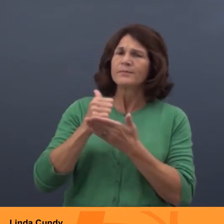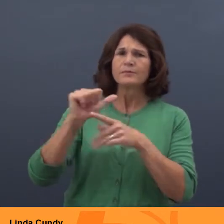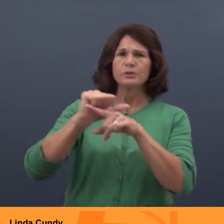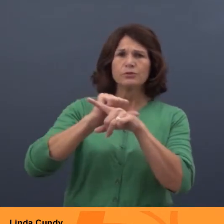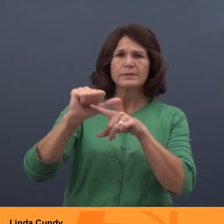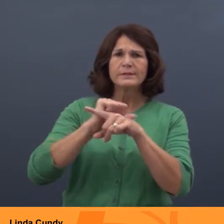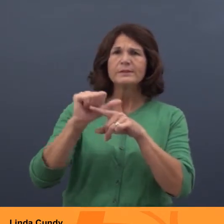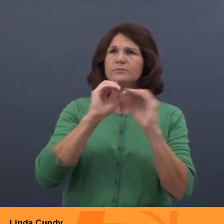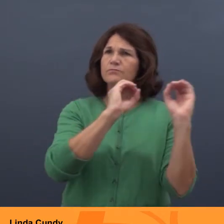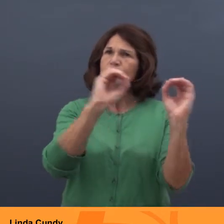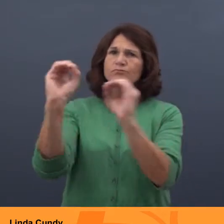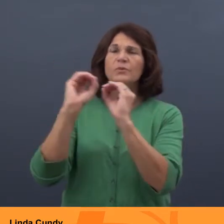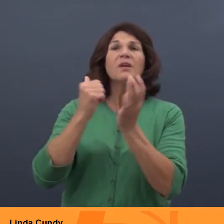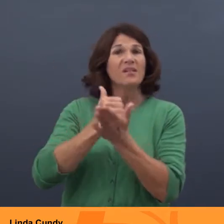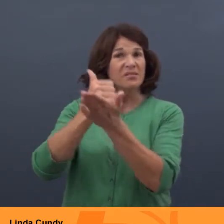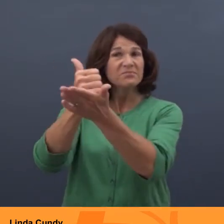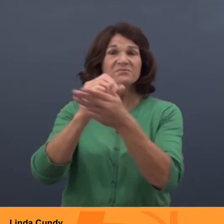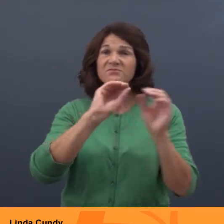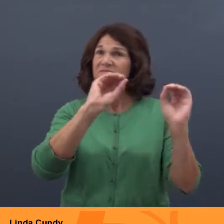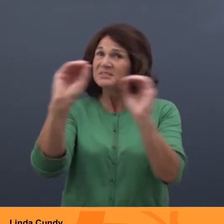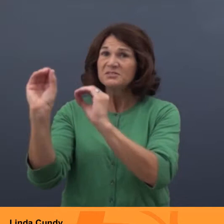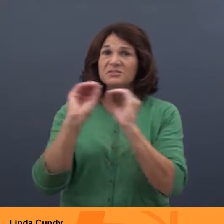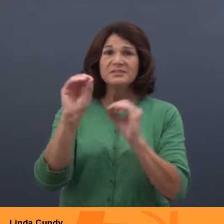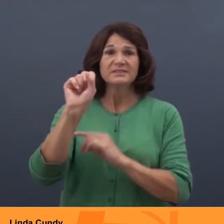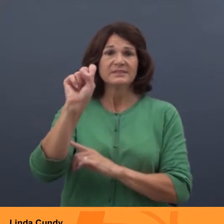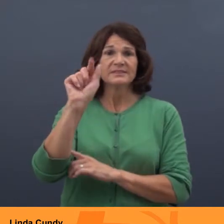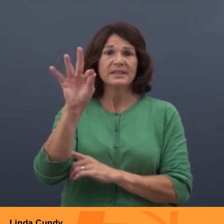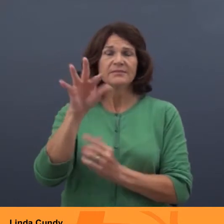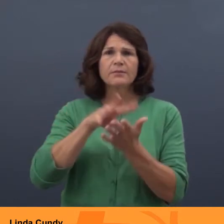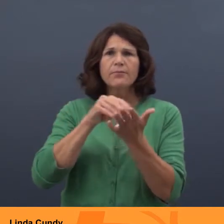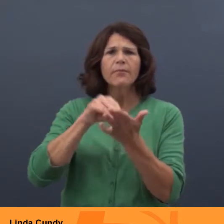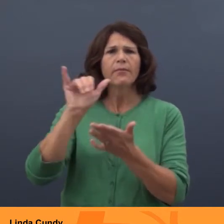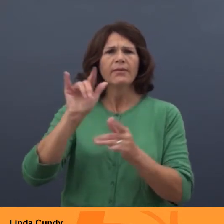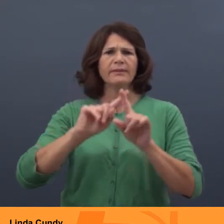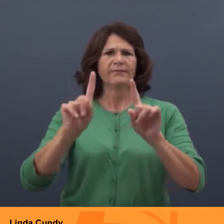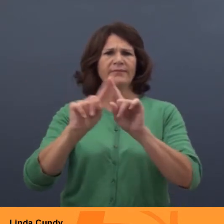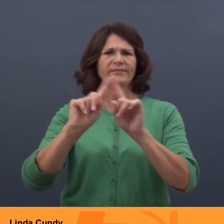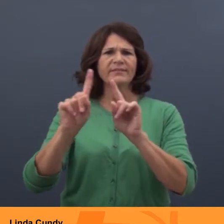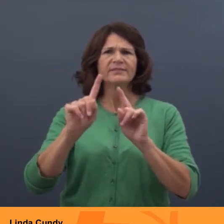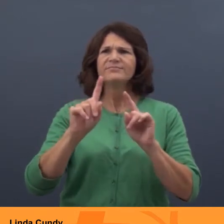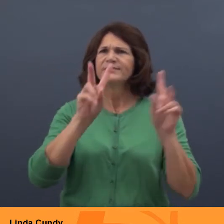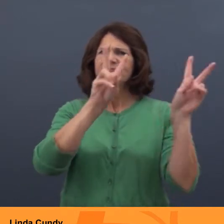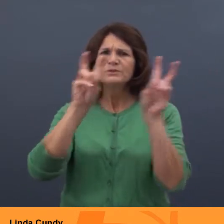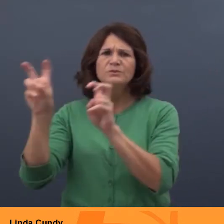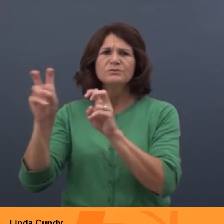Do they assist with training of staff members on issues related to communication access and support services